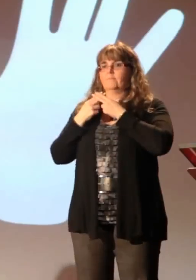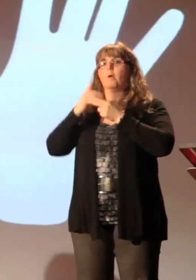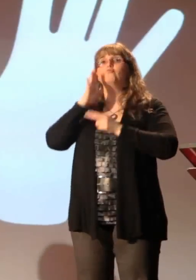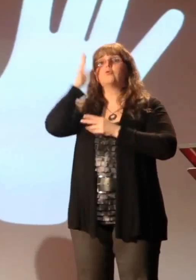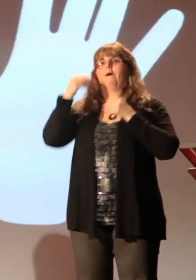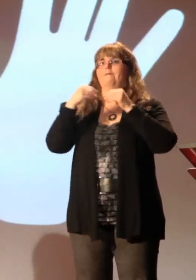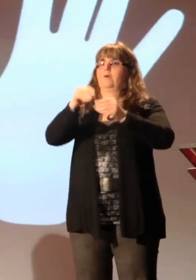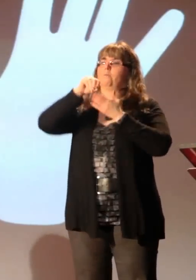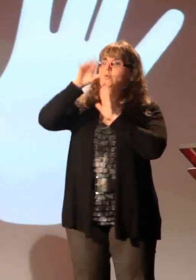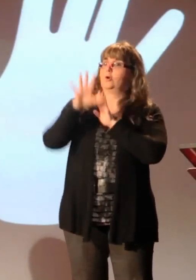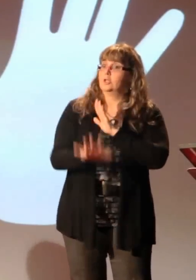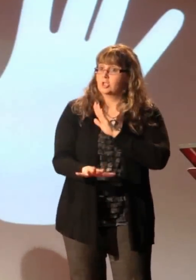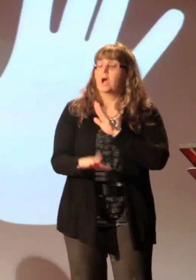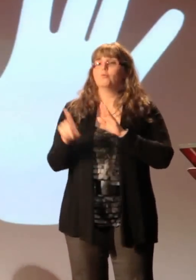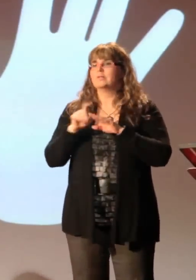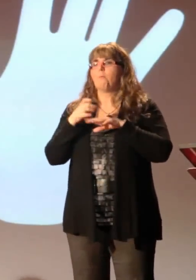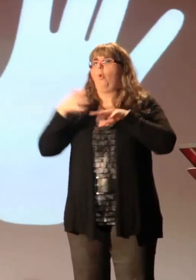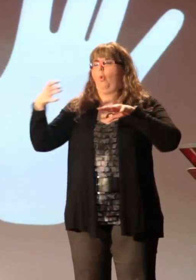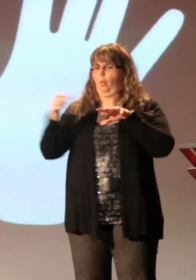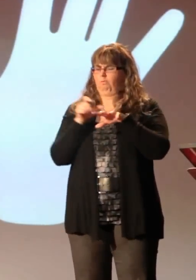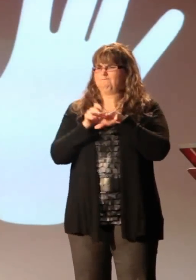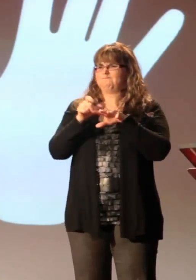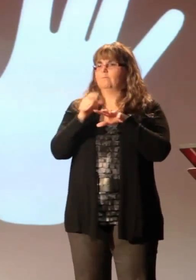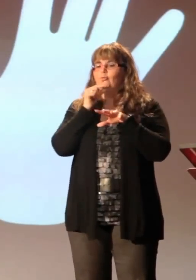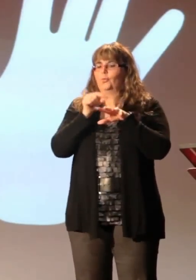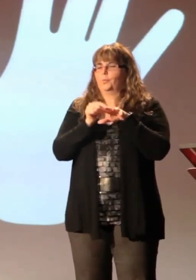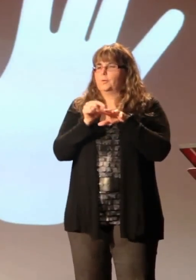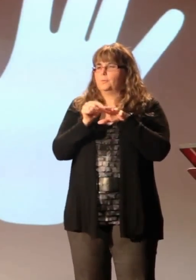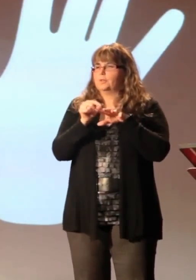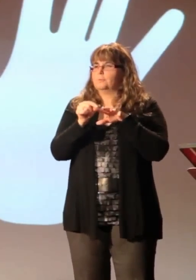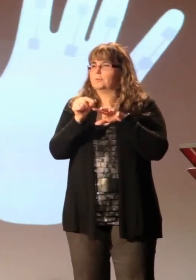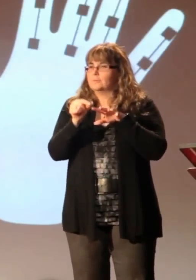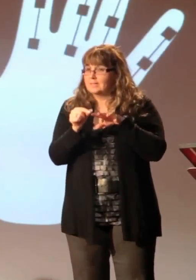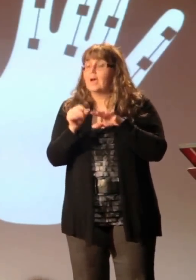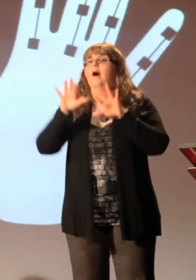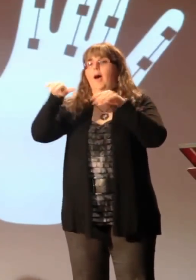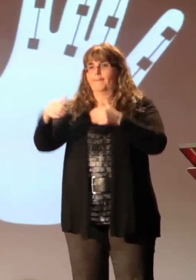They must also be tiny enough to be woven into fabric...